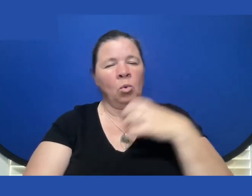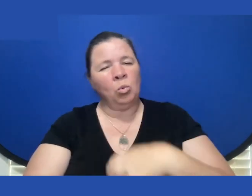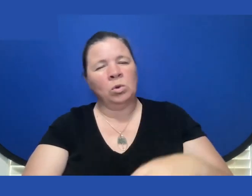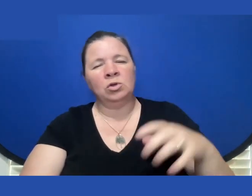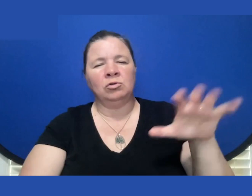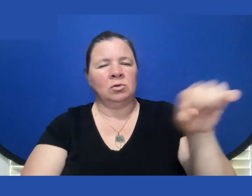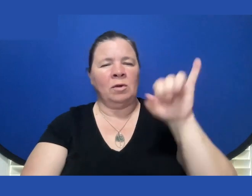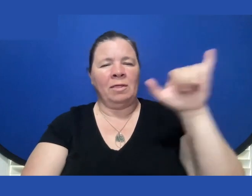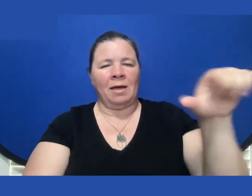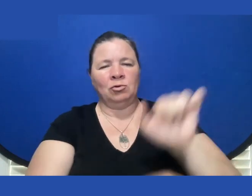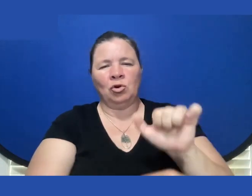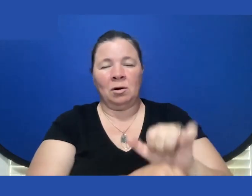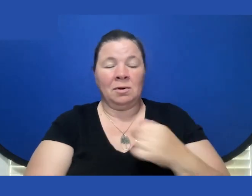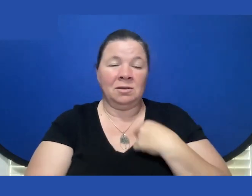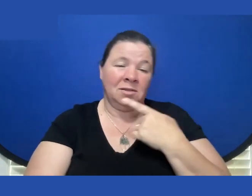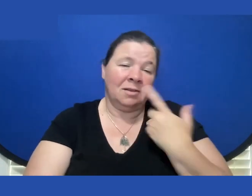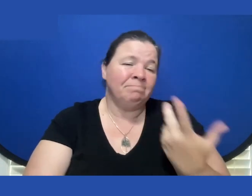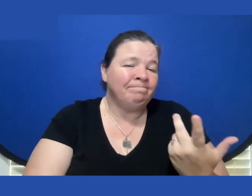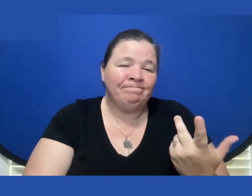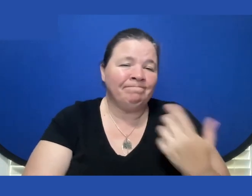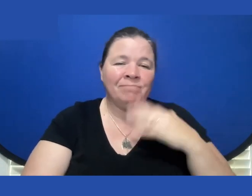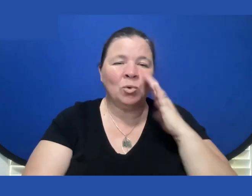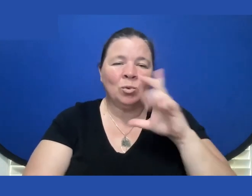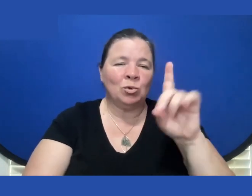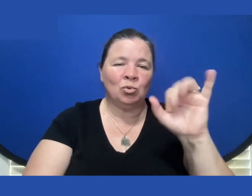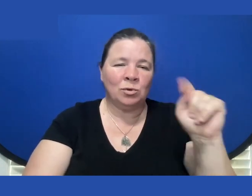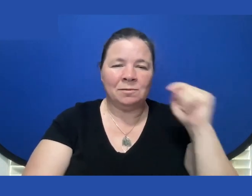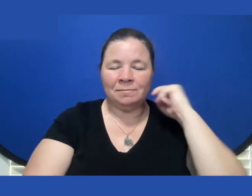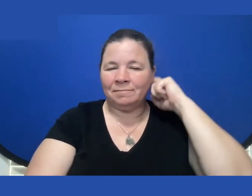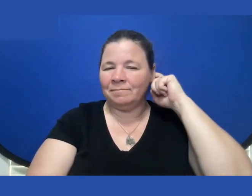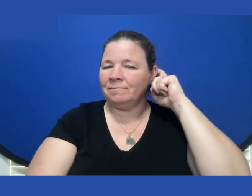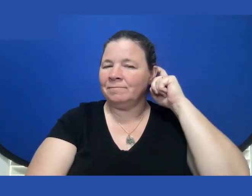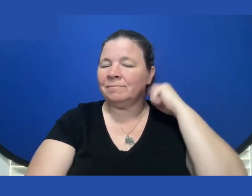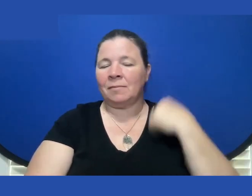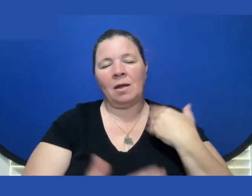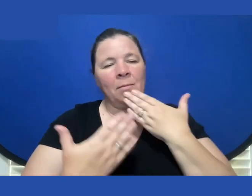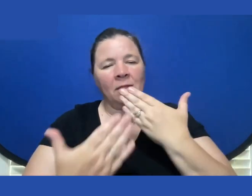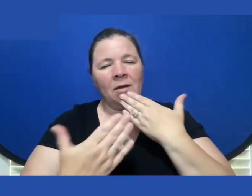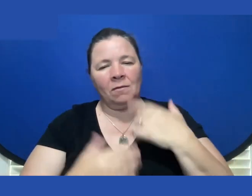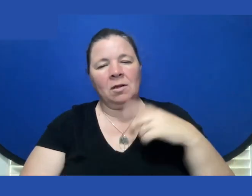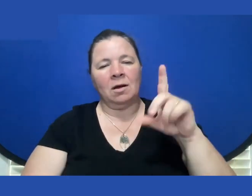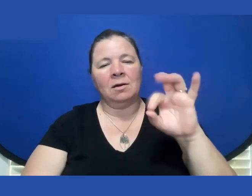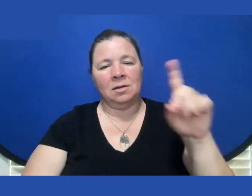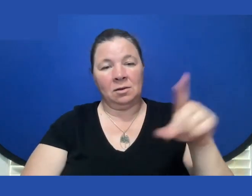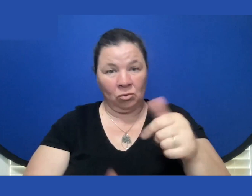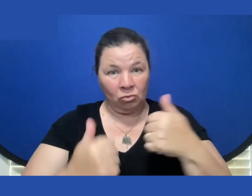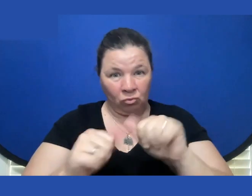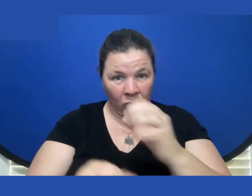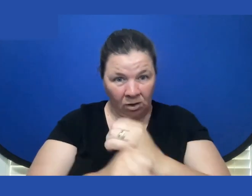And I said, "You know what? I'm gonna do it." And I'm very thankful I did. So, had you tried to get a job?